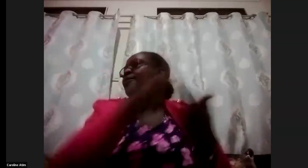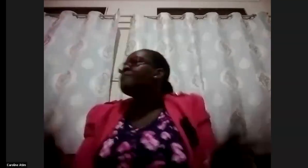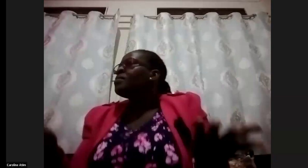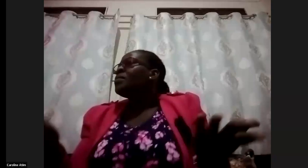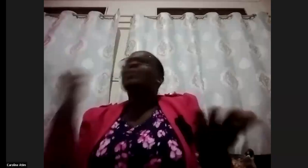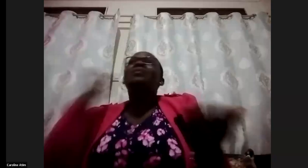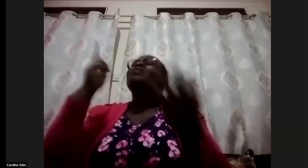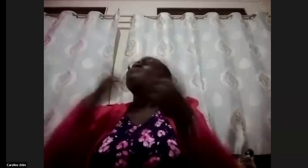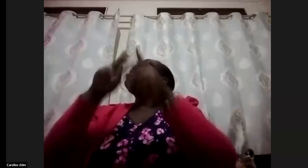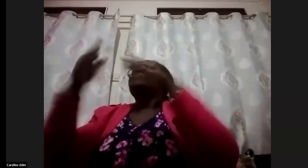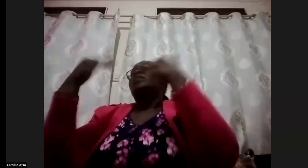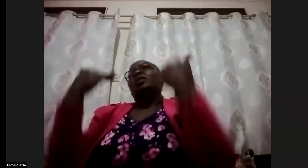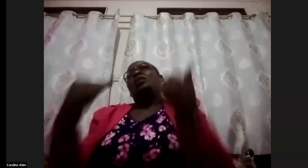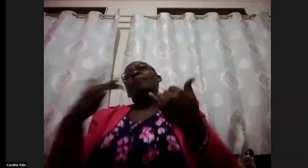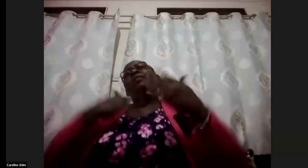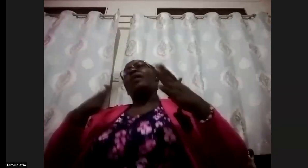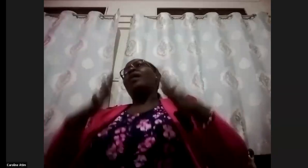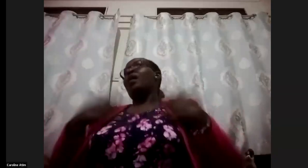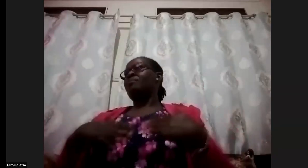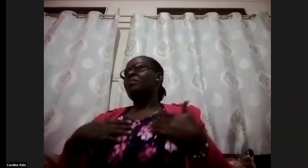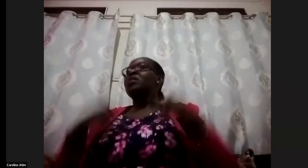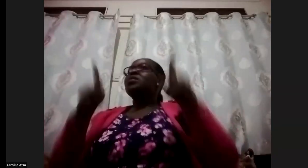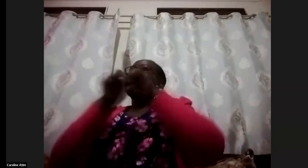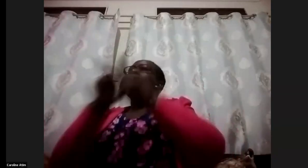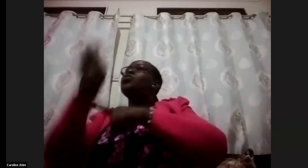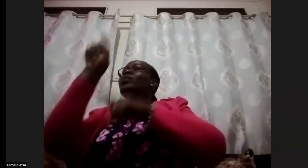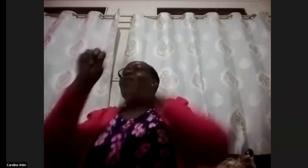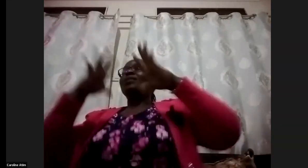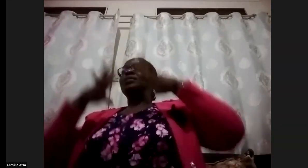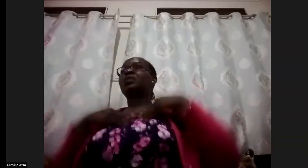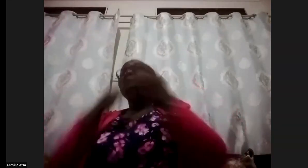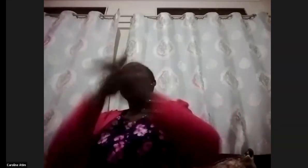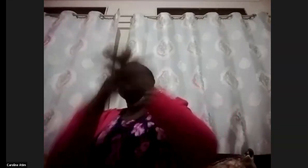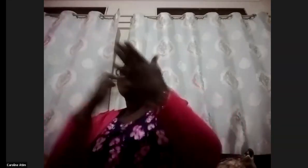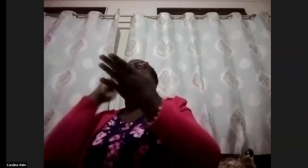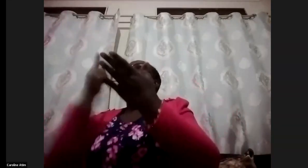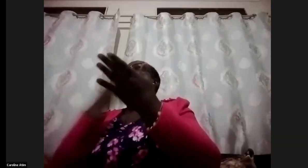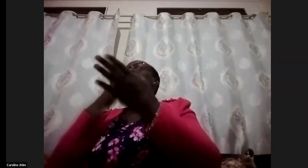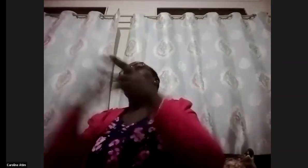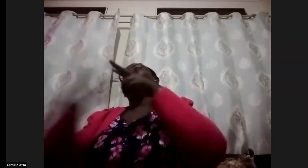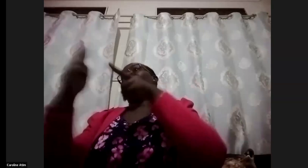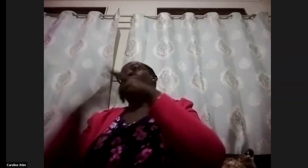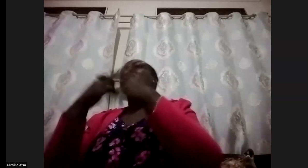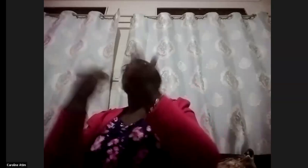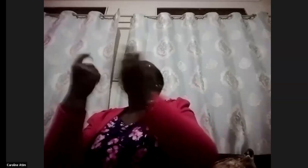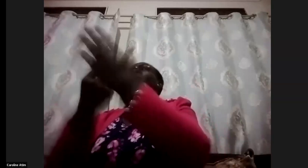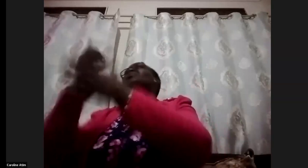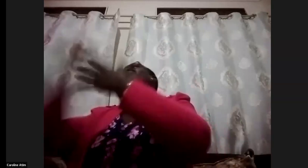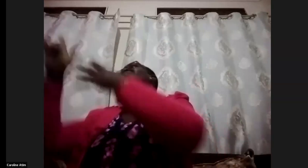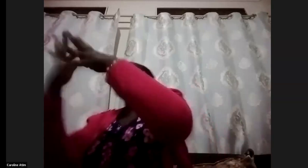given opportunities to fly, opportunities to scholarships,